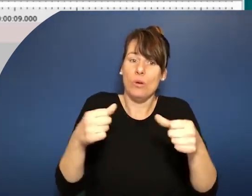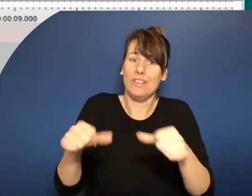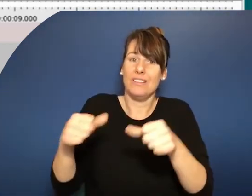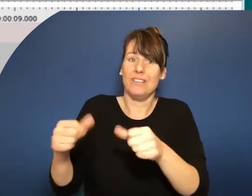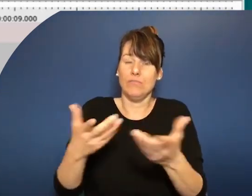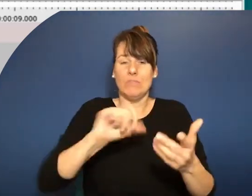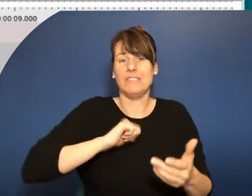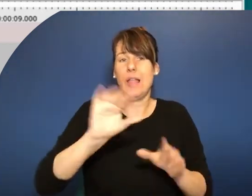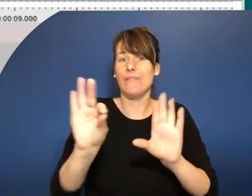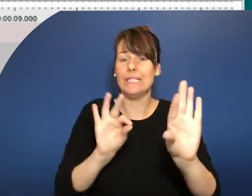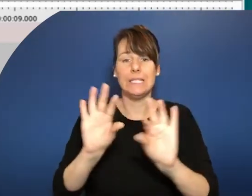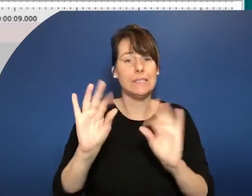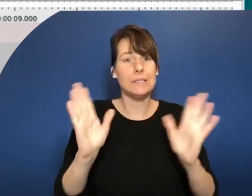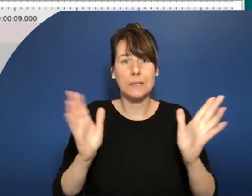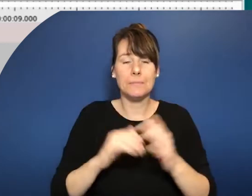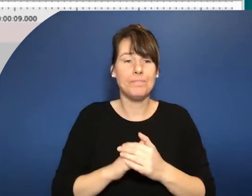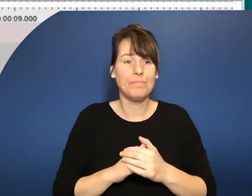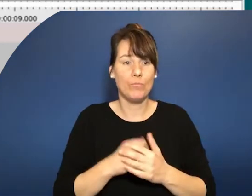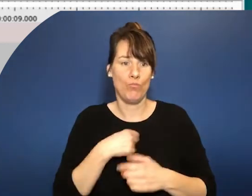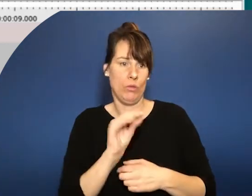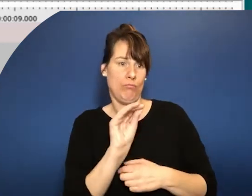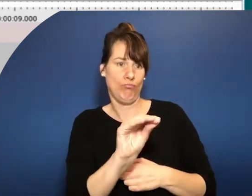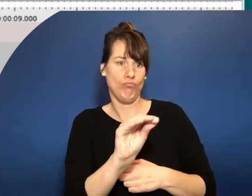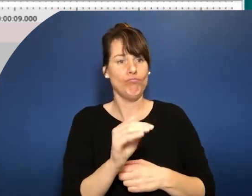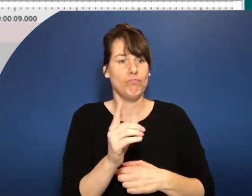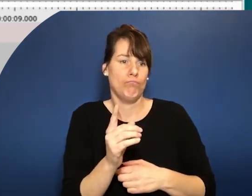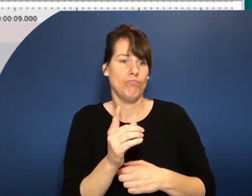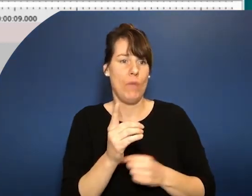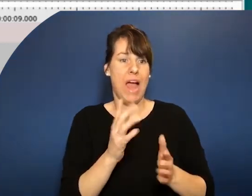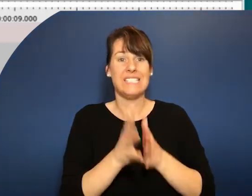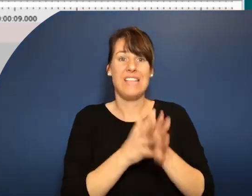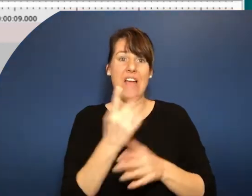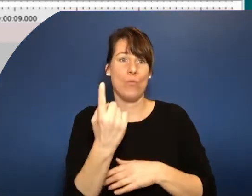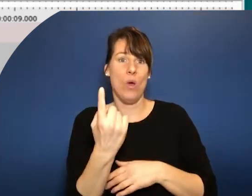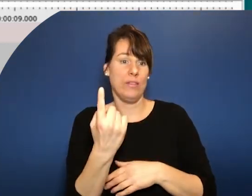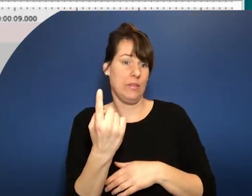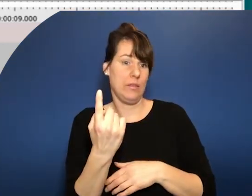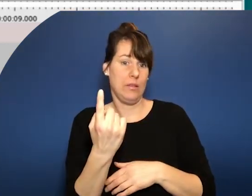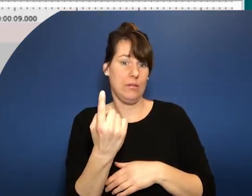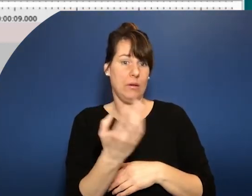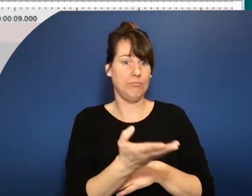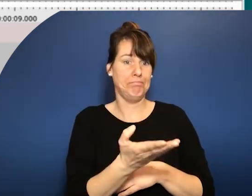and I'm going to call this "Sign 1", for example. And a simple enter click on the Enter.